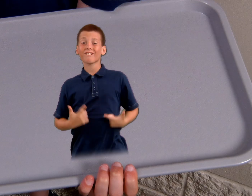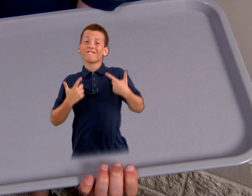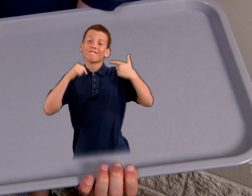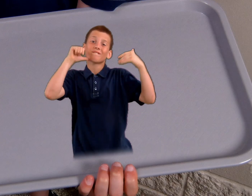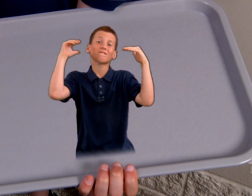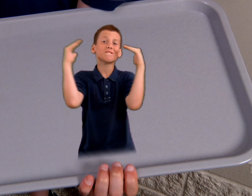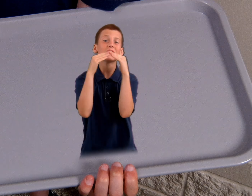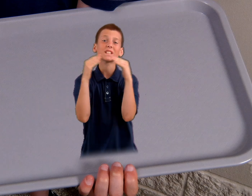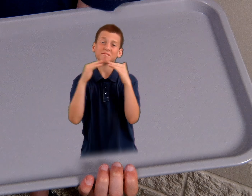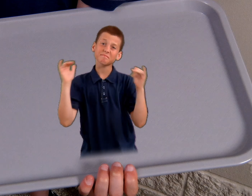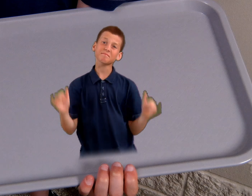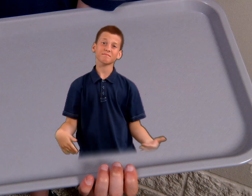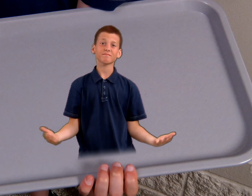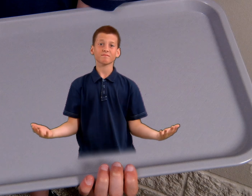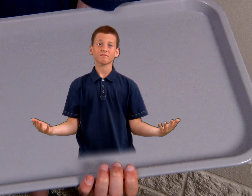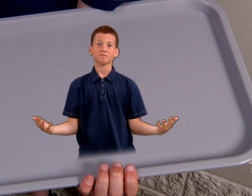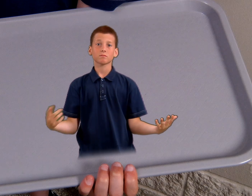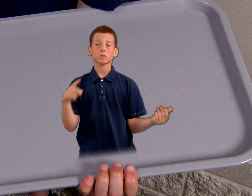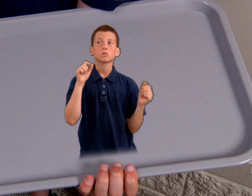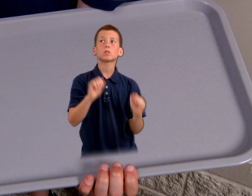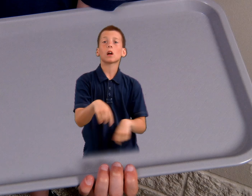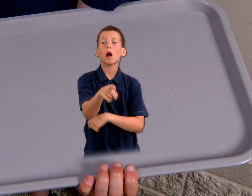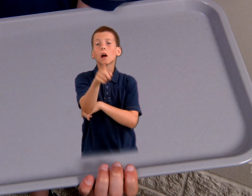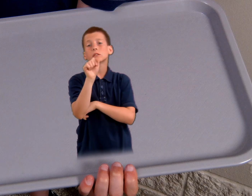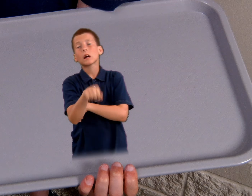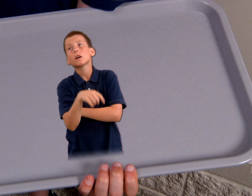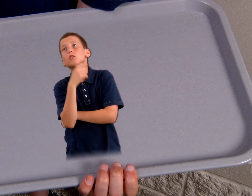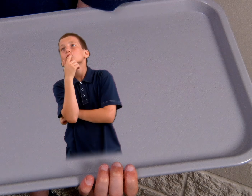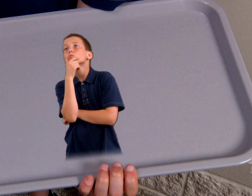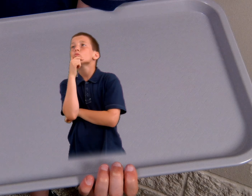LIFE ISN'T FAIR, THAT'S THE WAY IT IS,